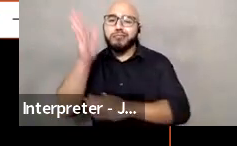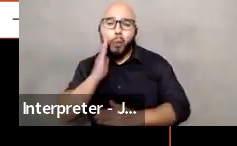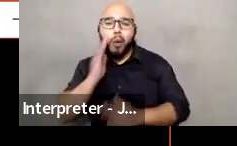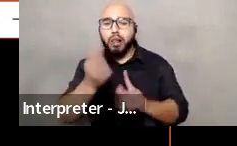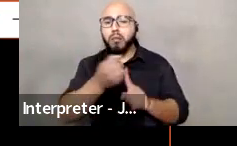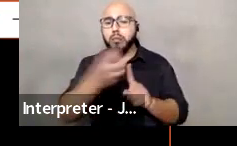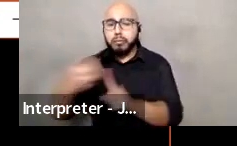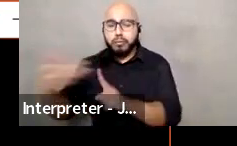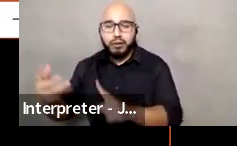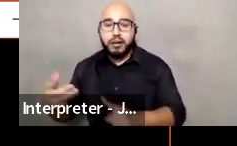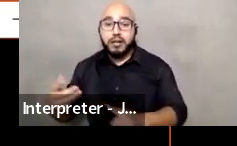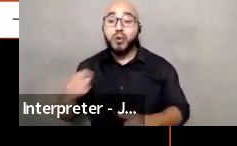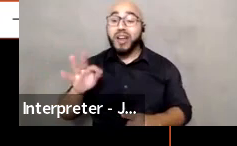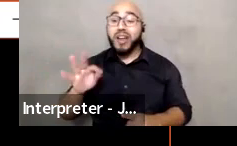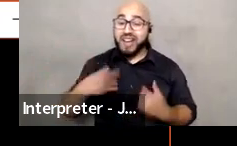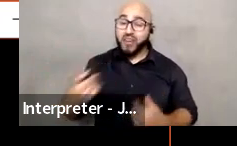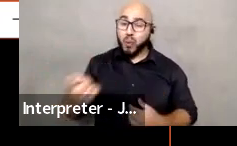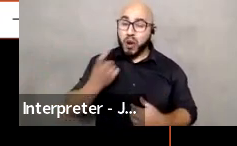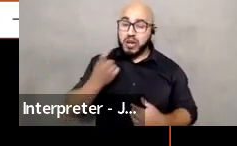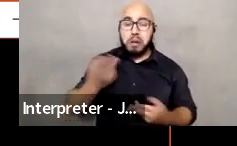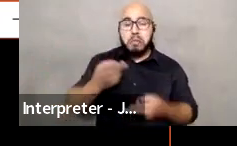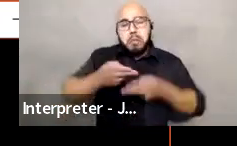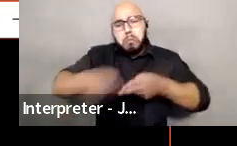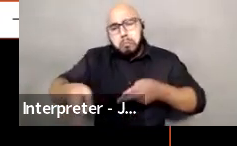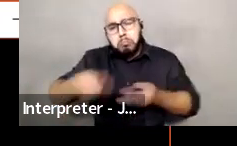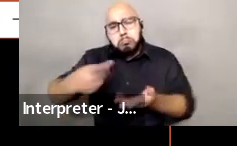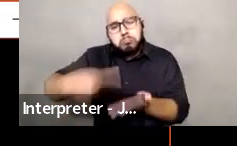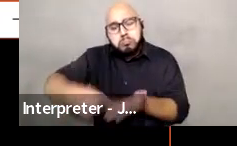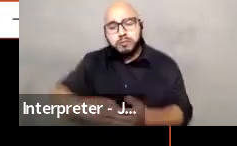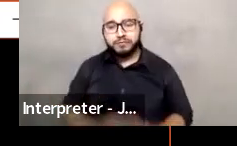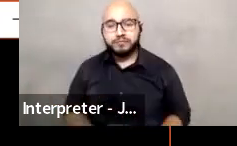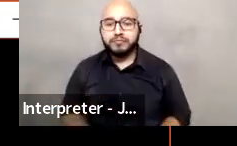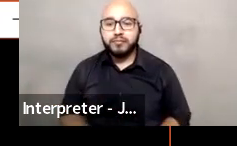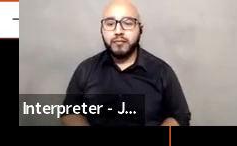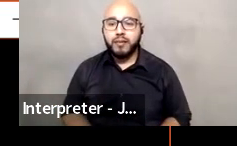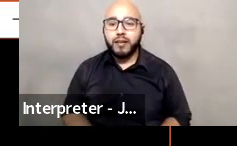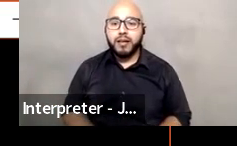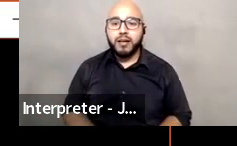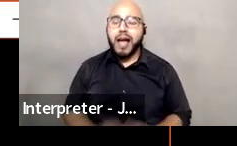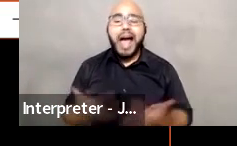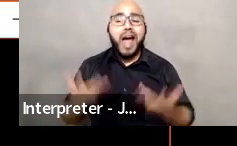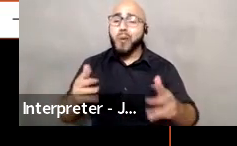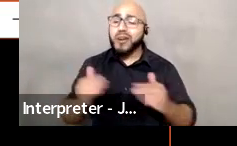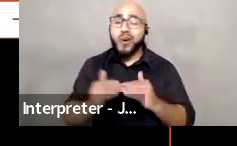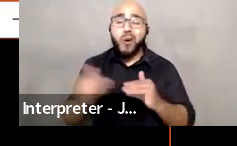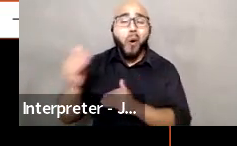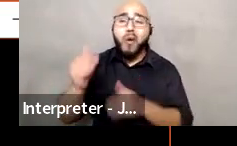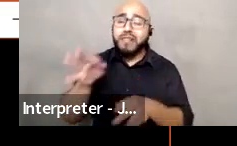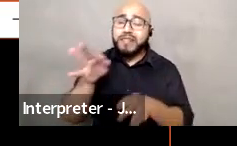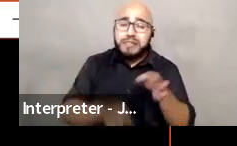We can maybe. Talk about it. Well, at the risk of oversimplifying. The two sides in this. Debate over.